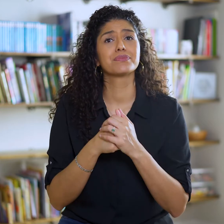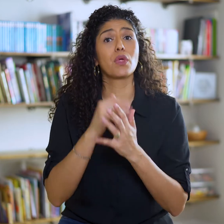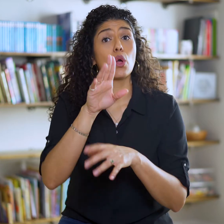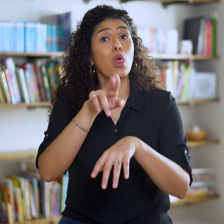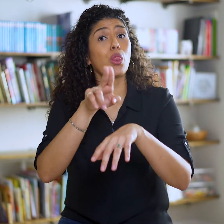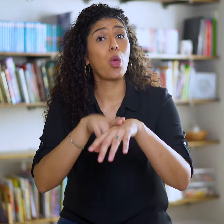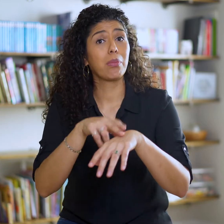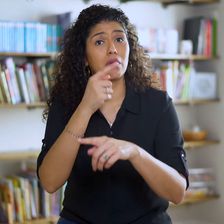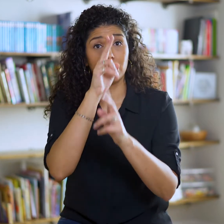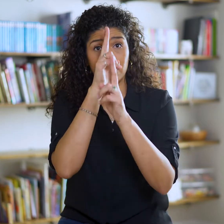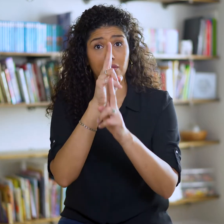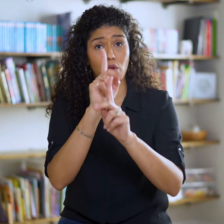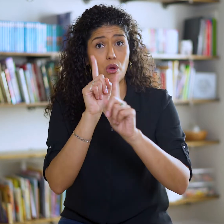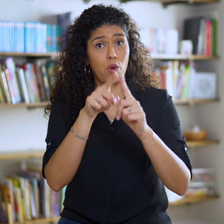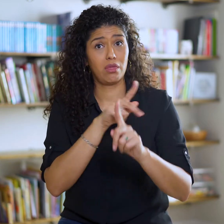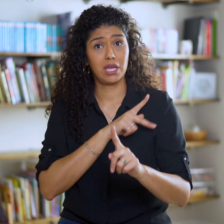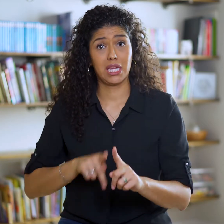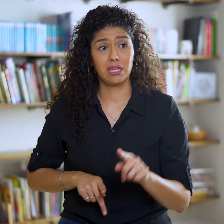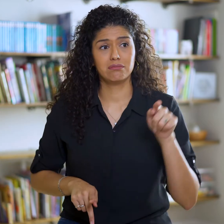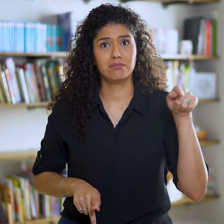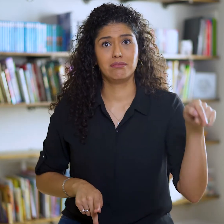Normally this credit would go to the king,